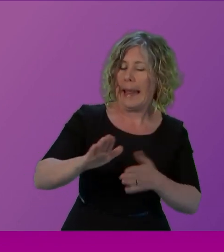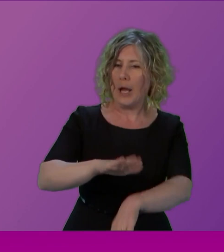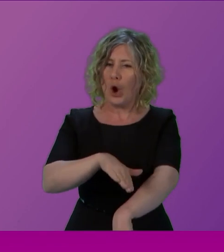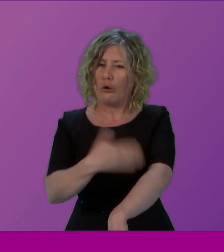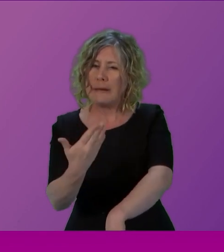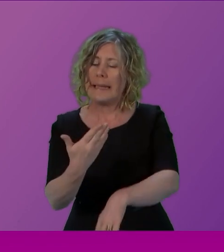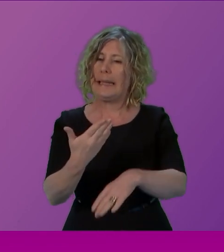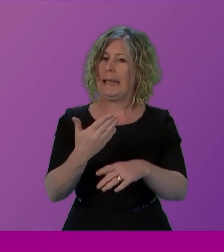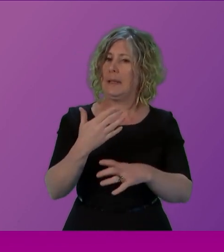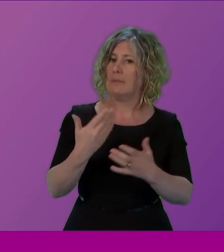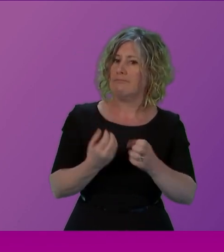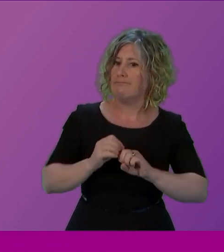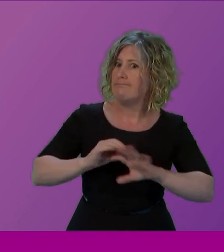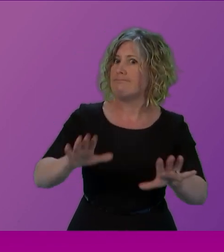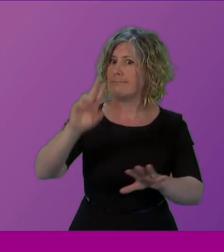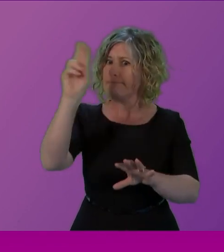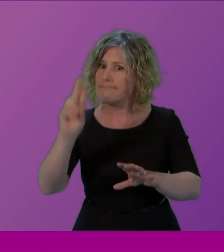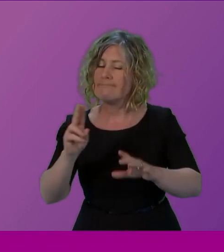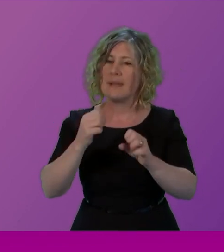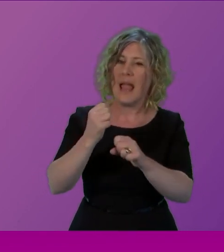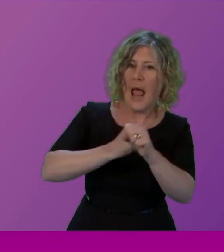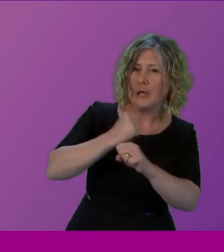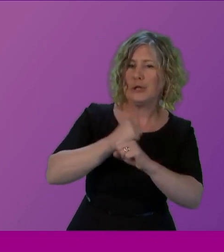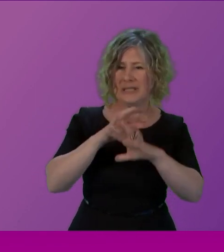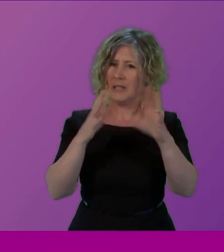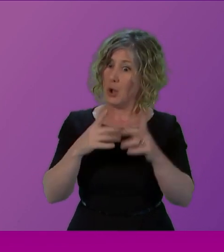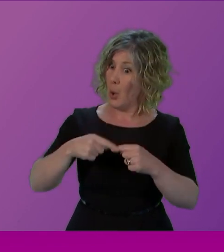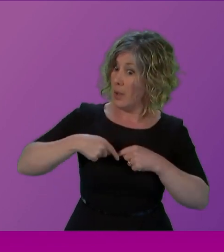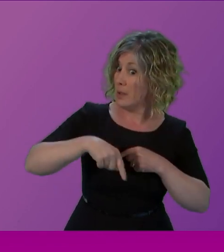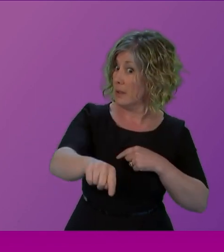Does the First Minister agree with me that this decade is one of crucial choices—for